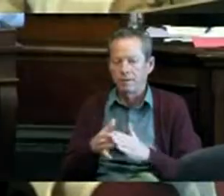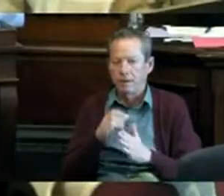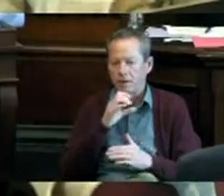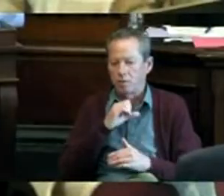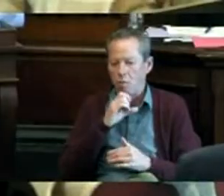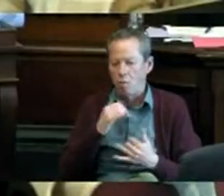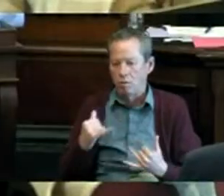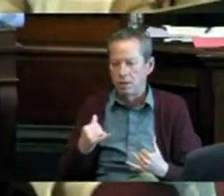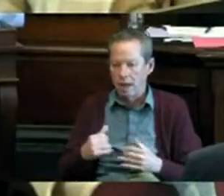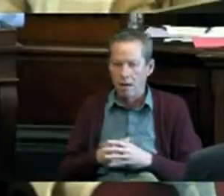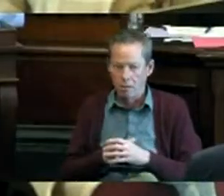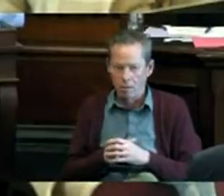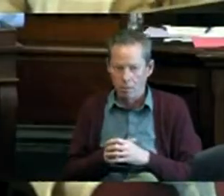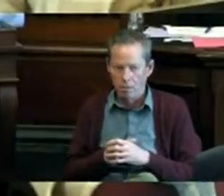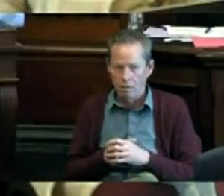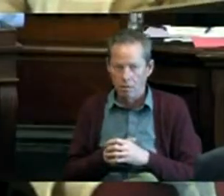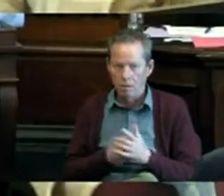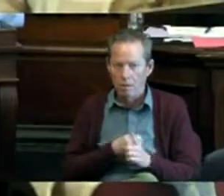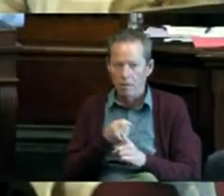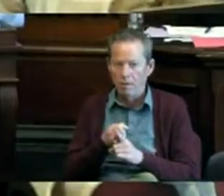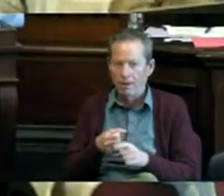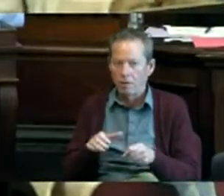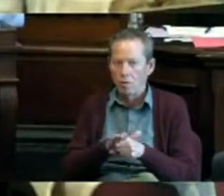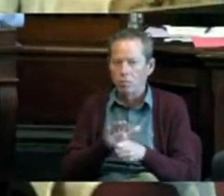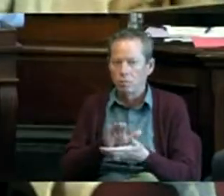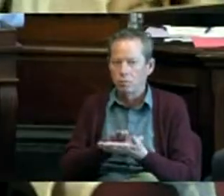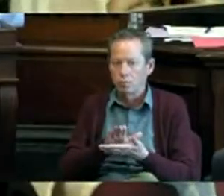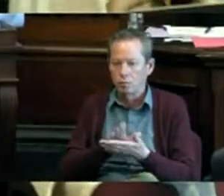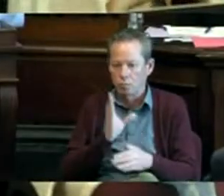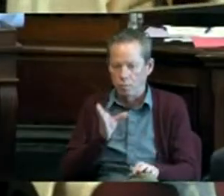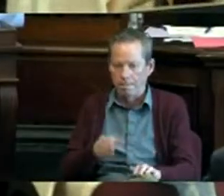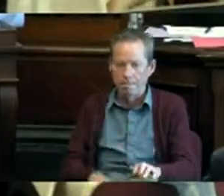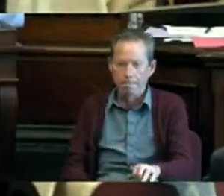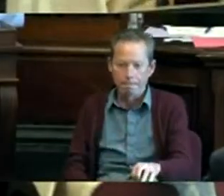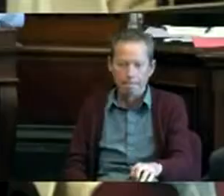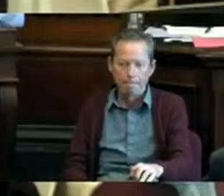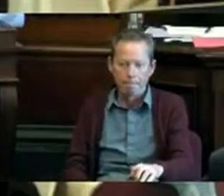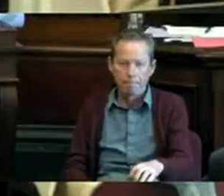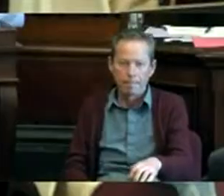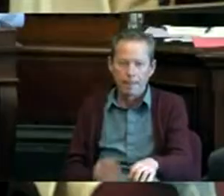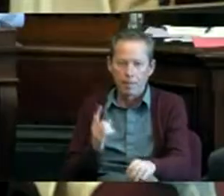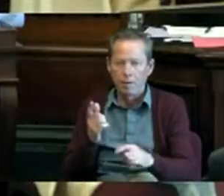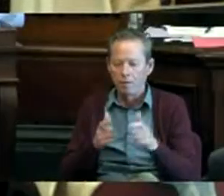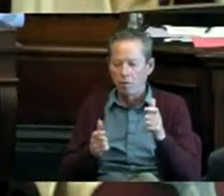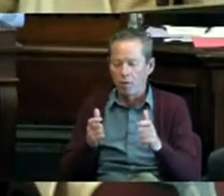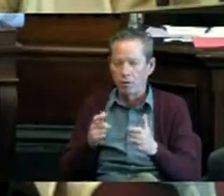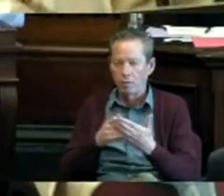heating, ventilating, electrical stuff that's worn and beyond its